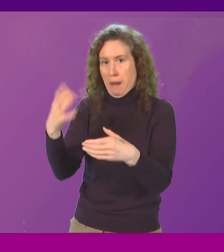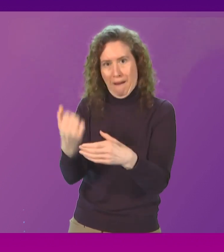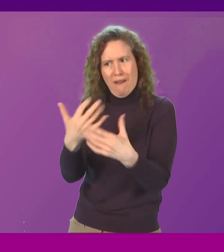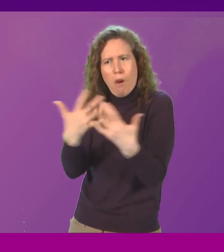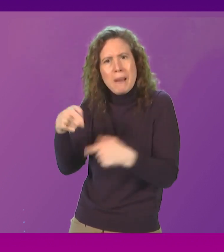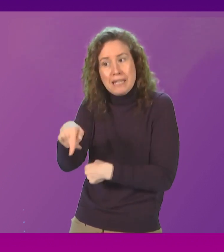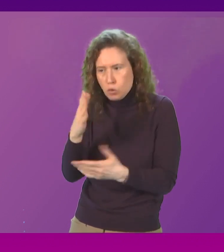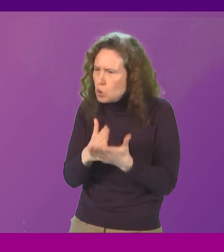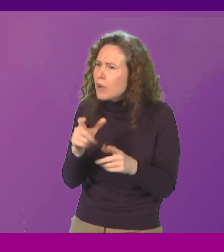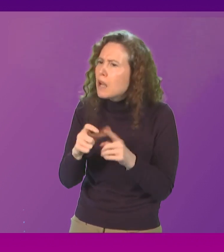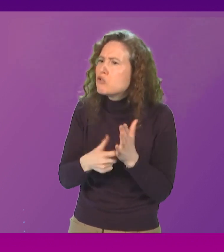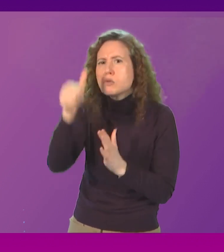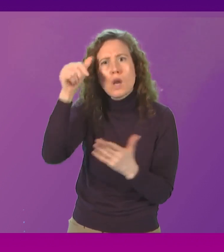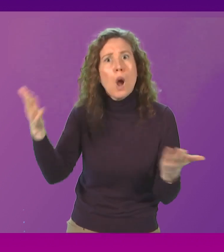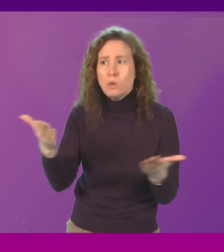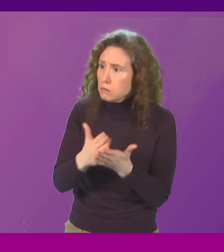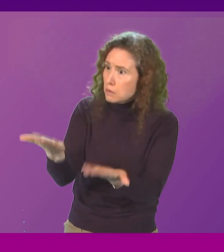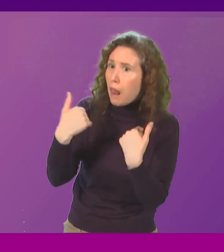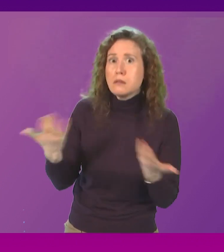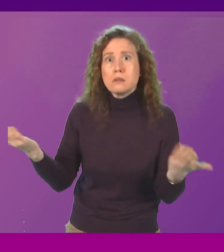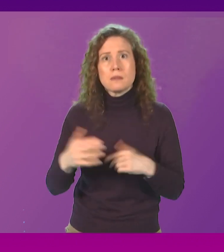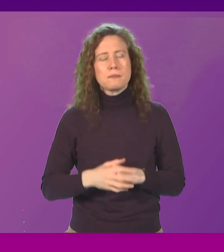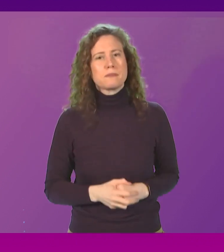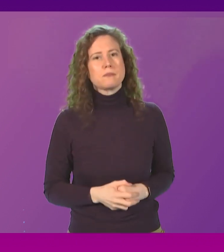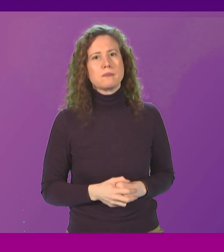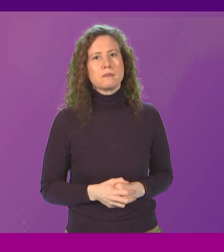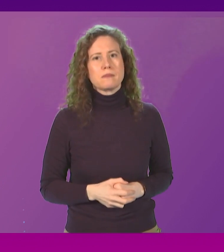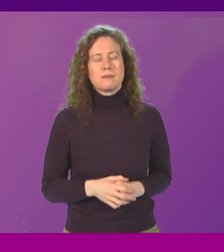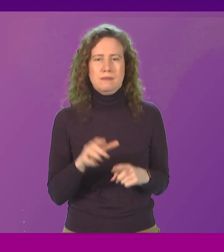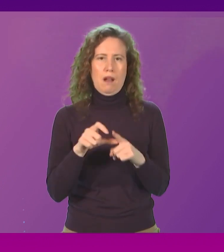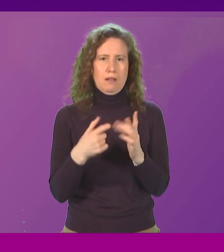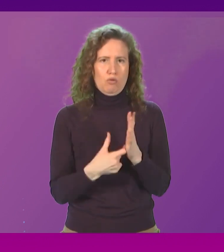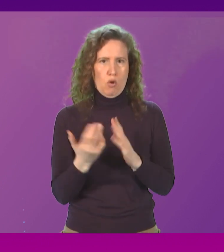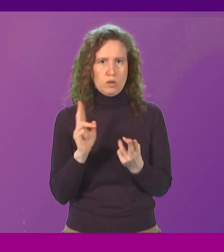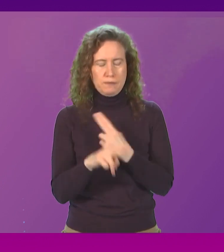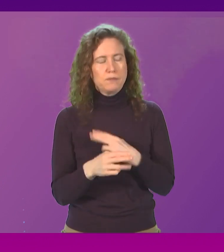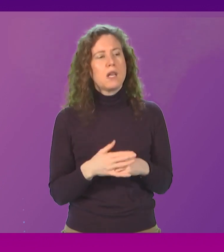Nicola Sturgeon has started a week early—you get to ask the questions at FMQs when you